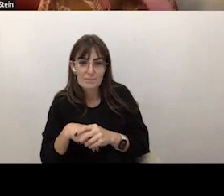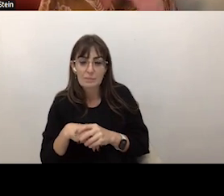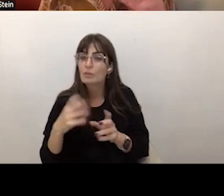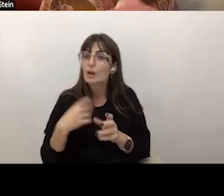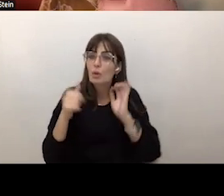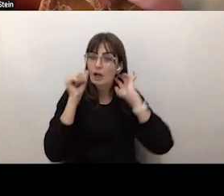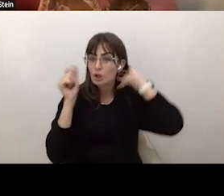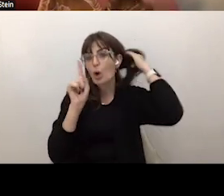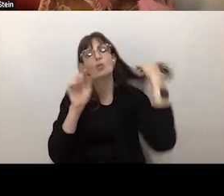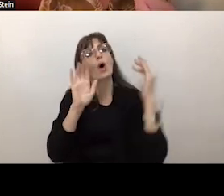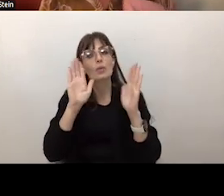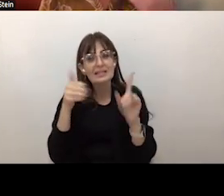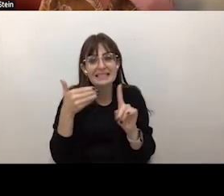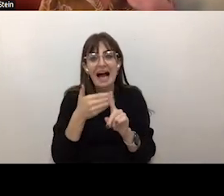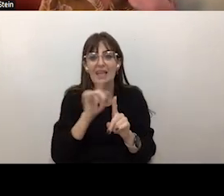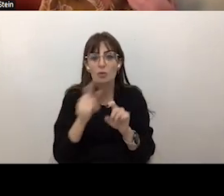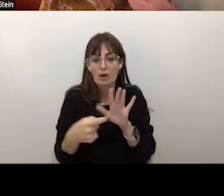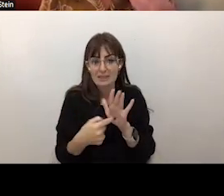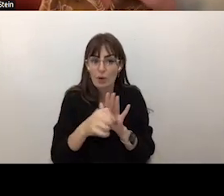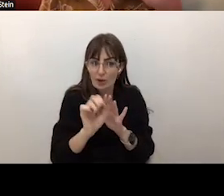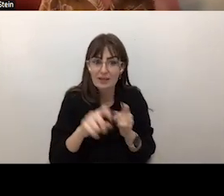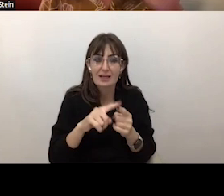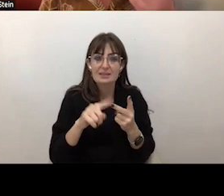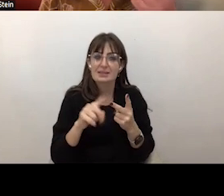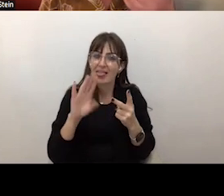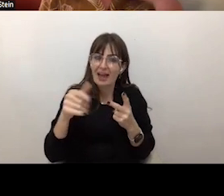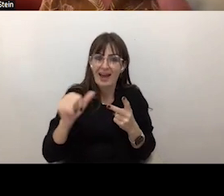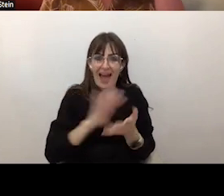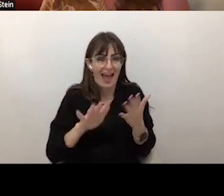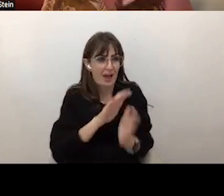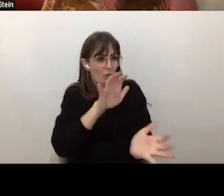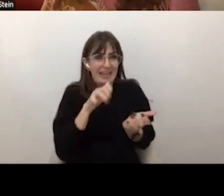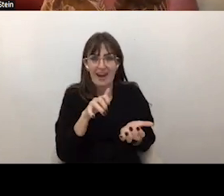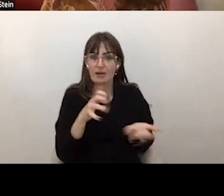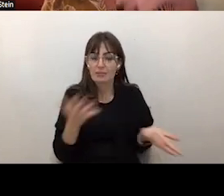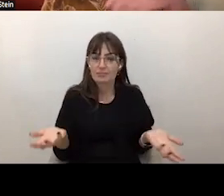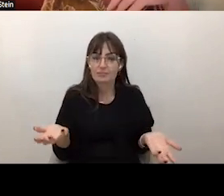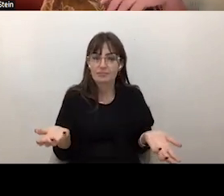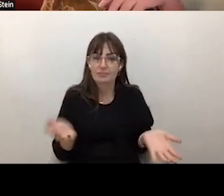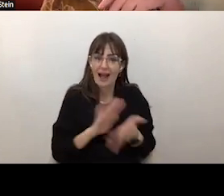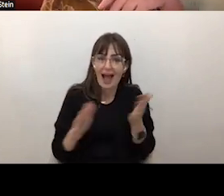going to target, we know what is important to us. How then do we get that data? How do we record it?